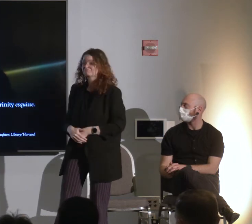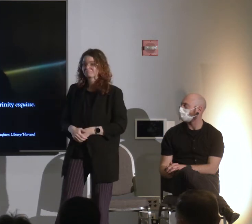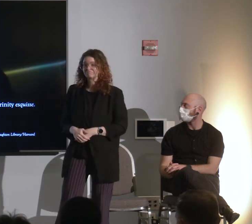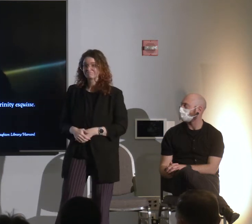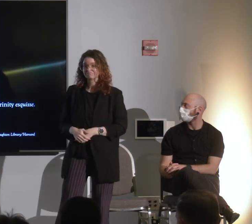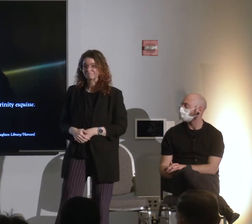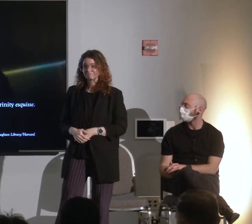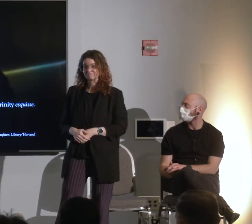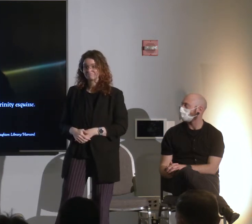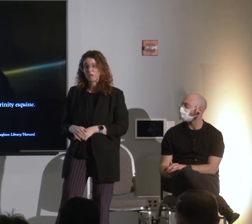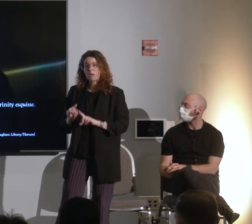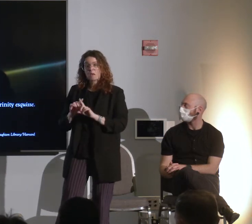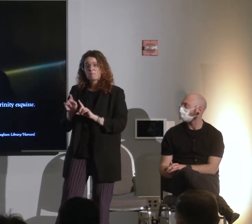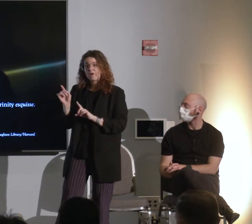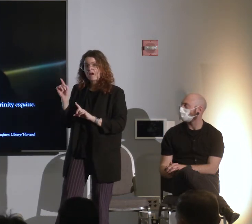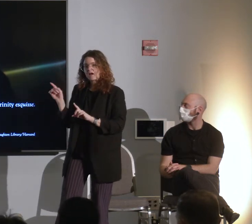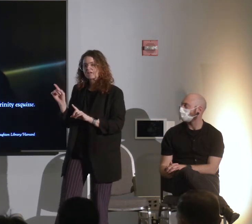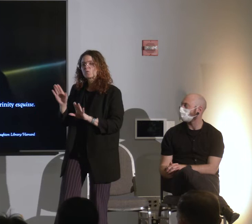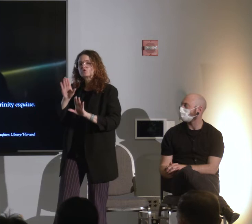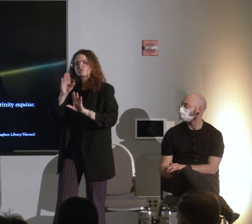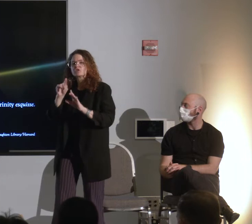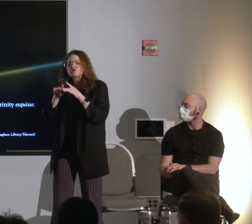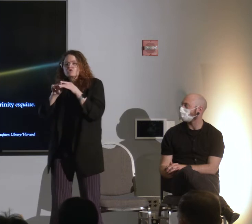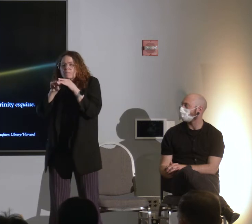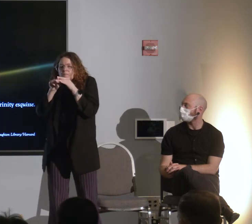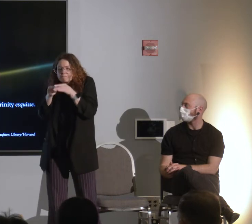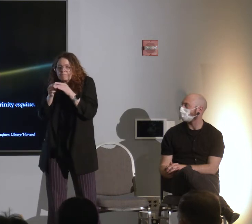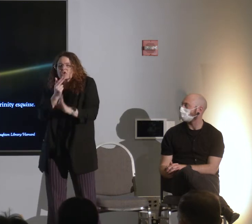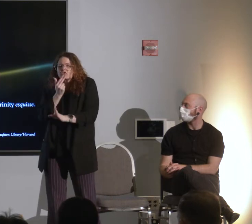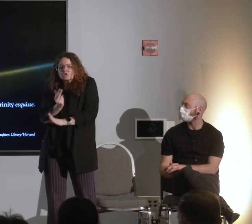But it contained a germ of an idea that might suit very well.